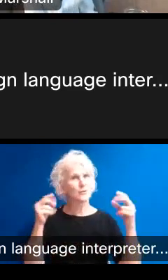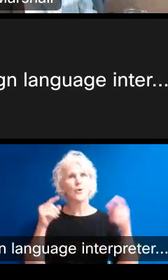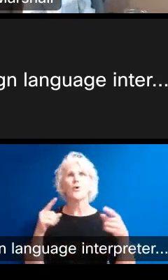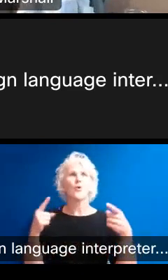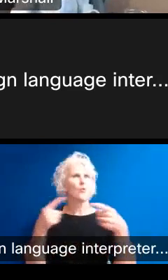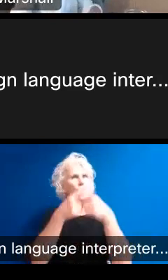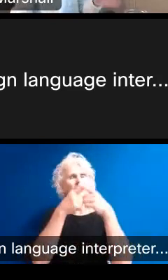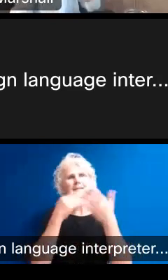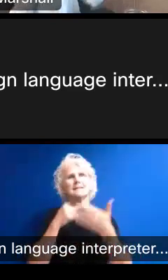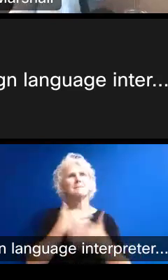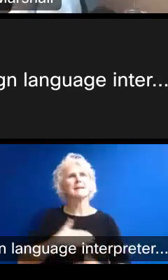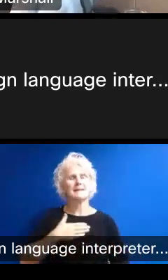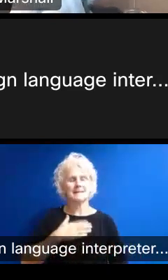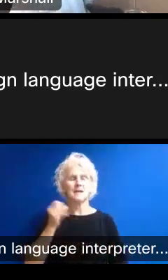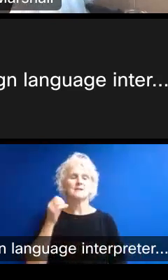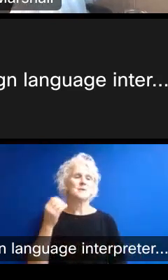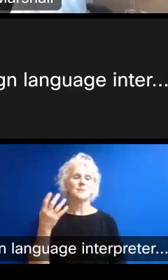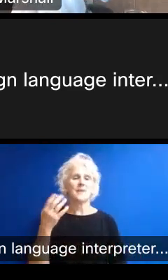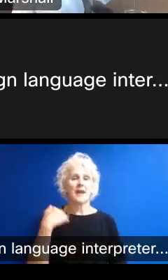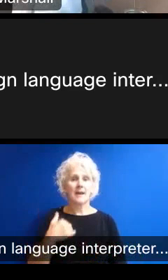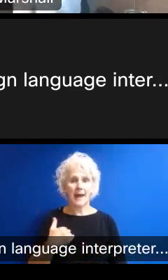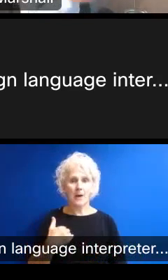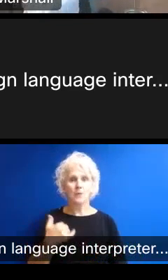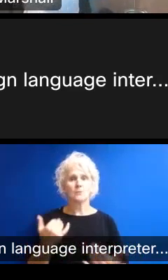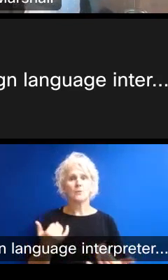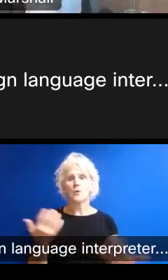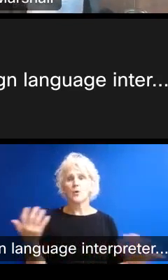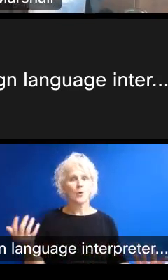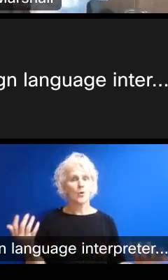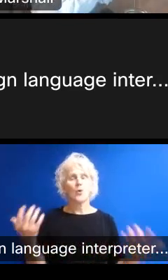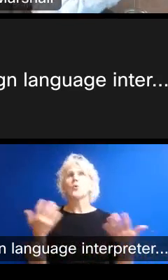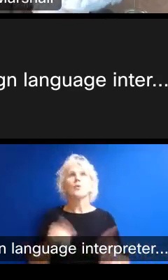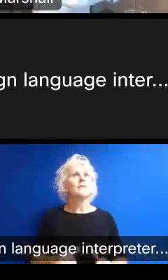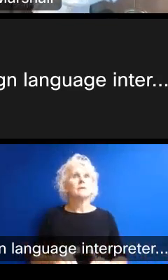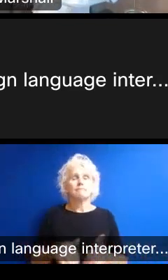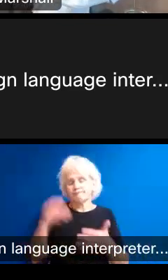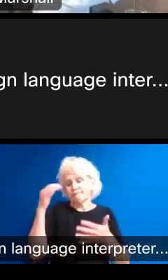Okay, so now we've reached the tipping point. We've done what we can to say we've worked on a